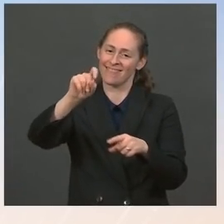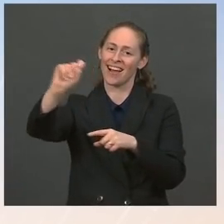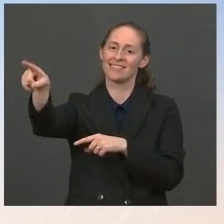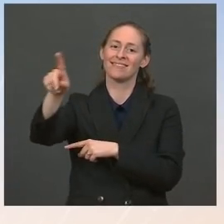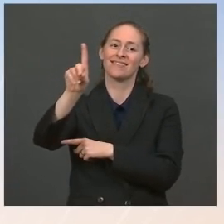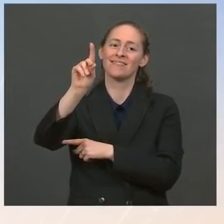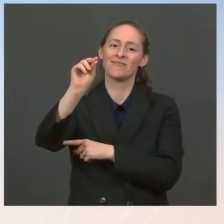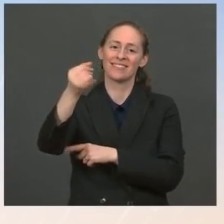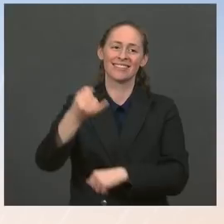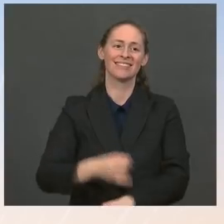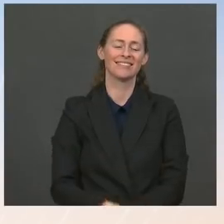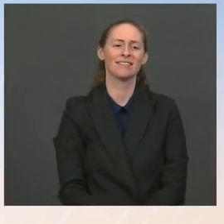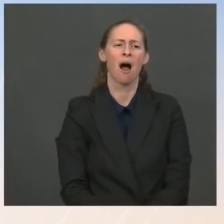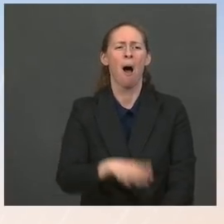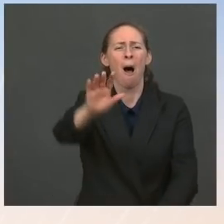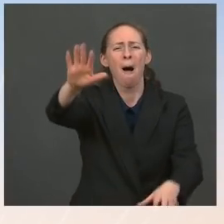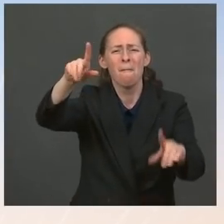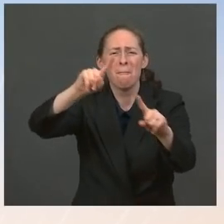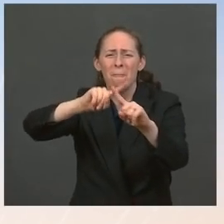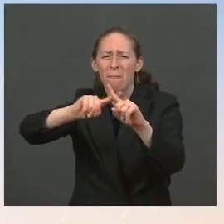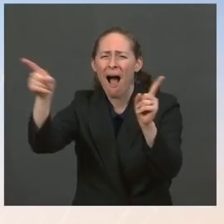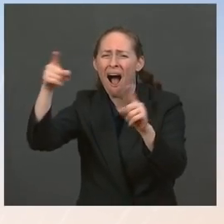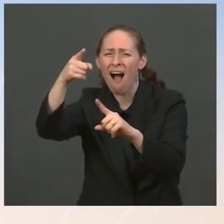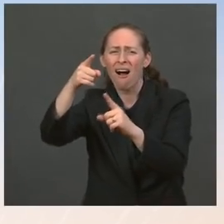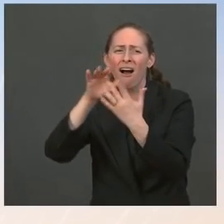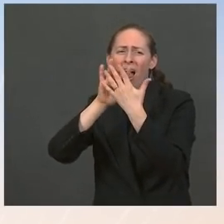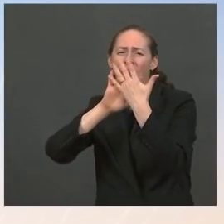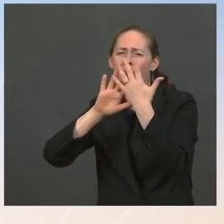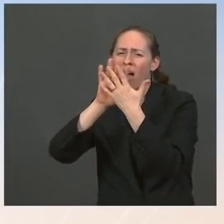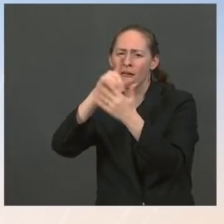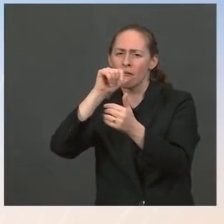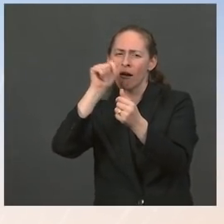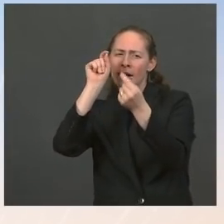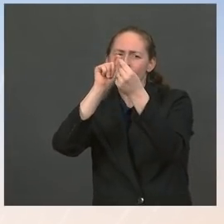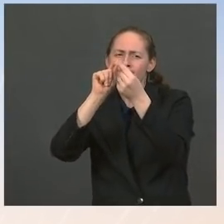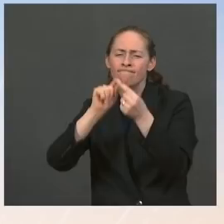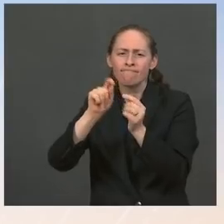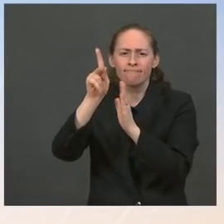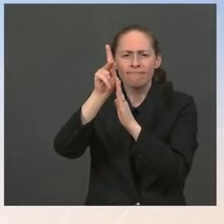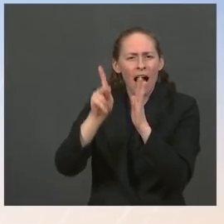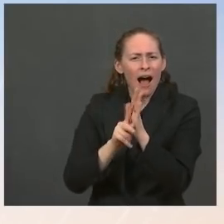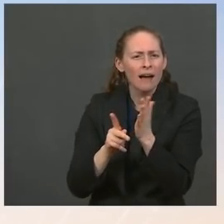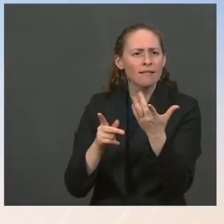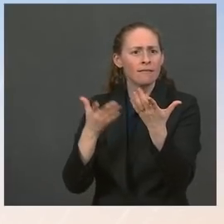The Press: The President is going into great detail, though, about the policy. So, if he can answer it, I just -- I'm curious --